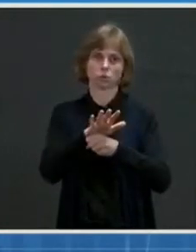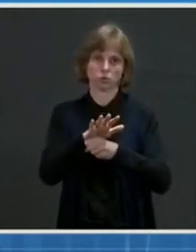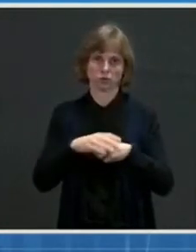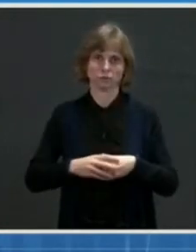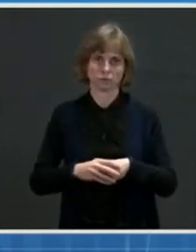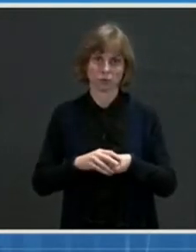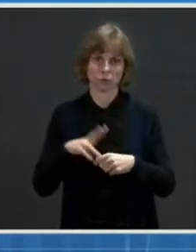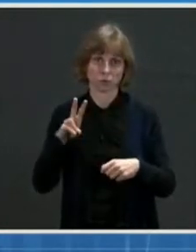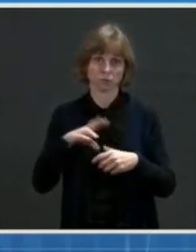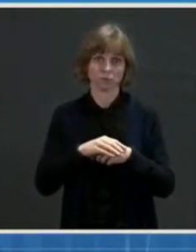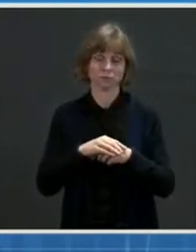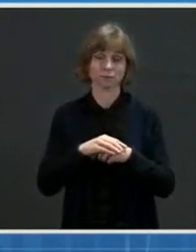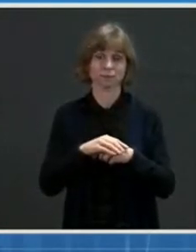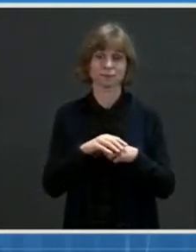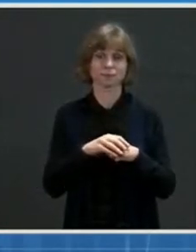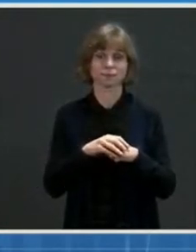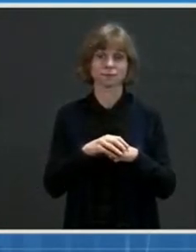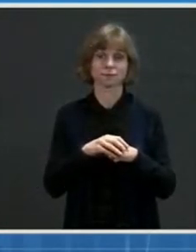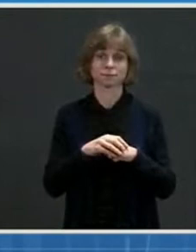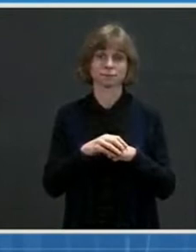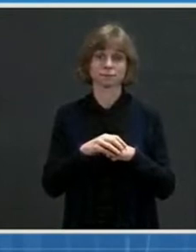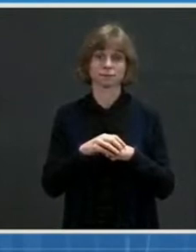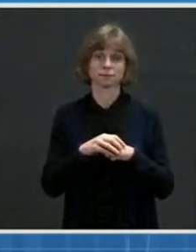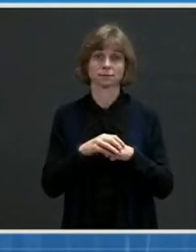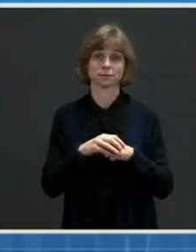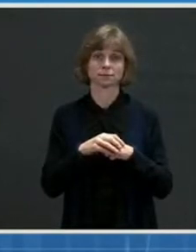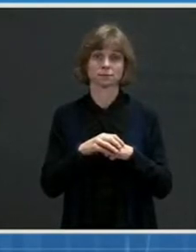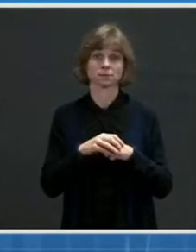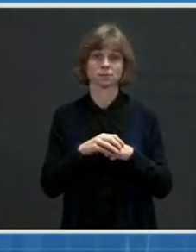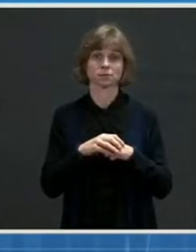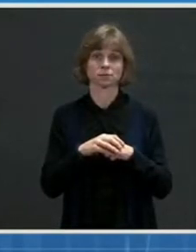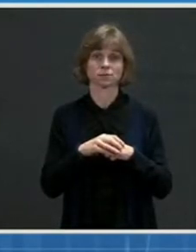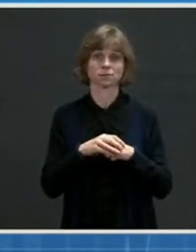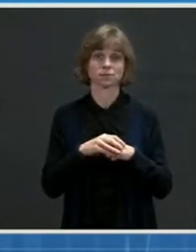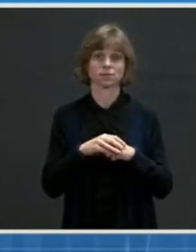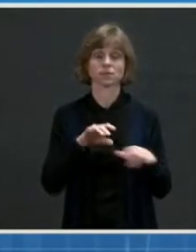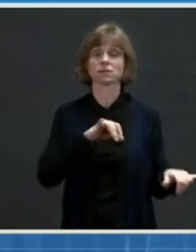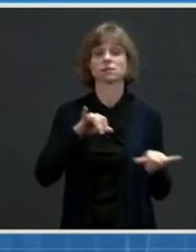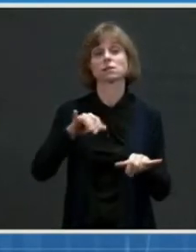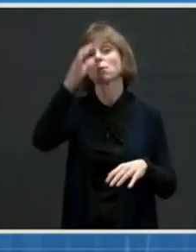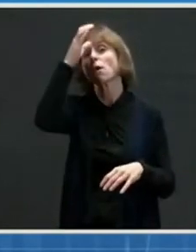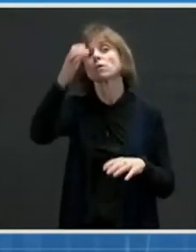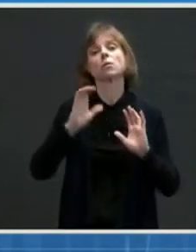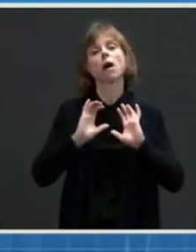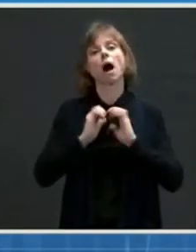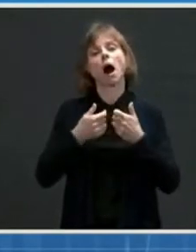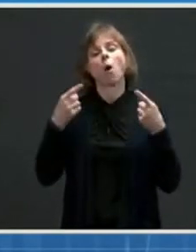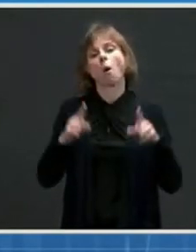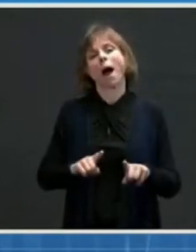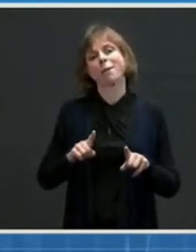DEVELOPMENT OF POTENT